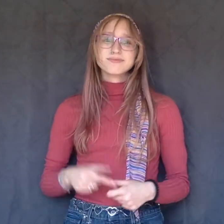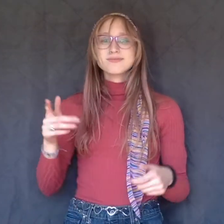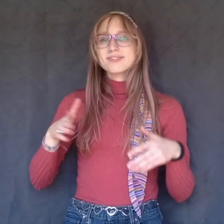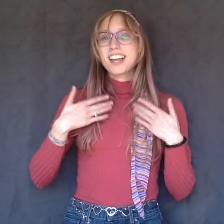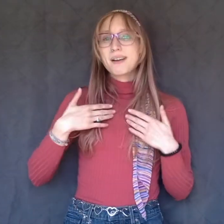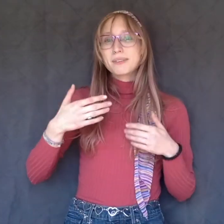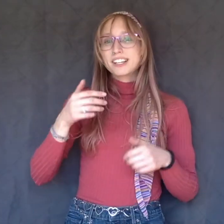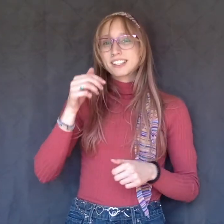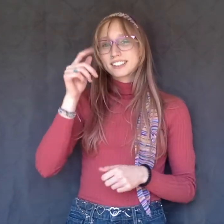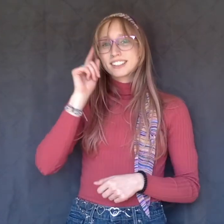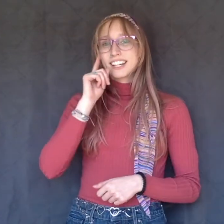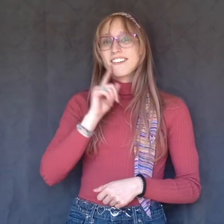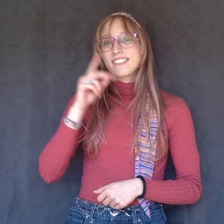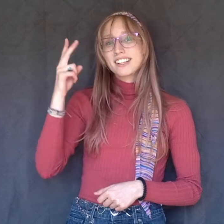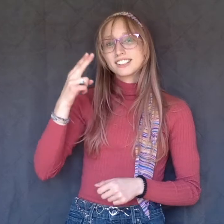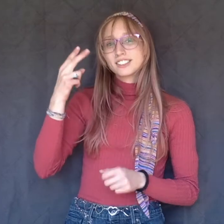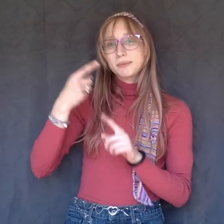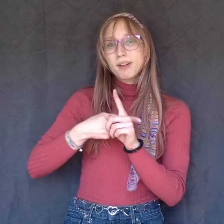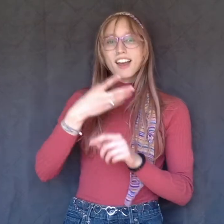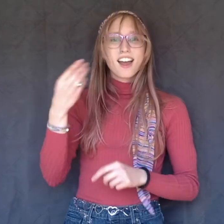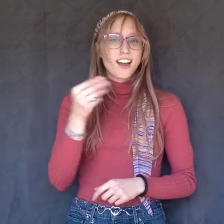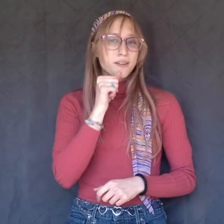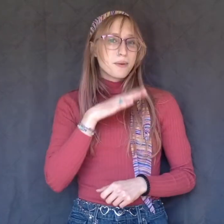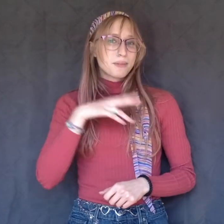Happy Deaf history month and Women’s history month!